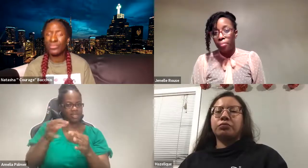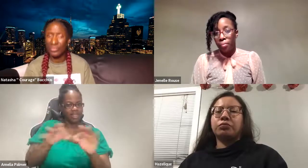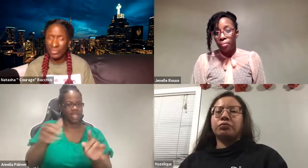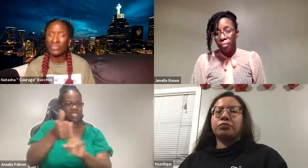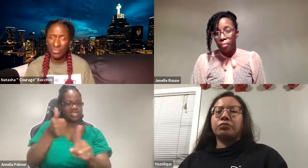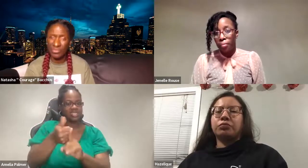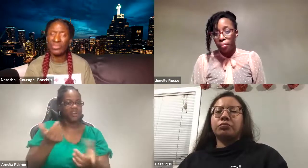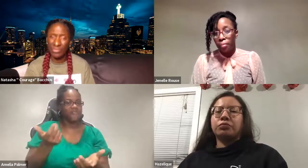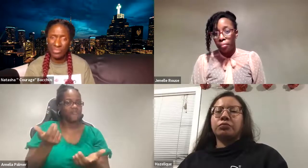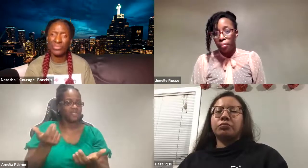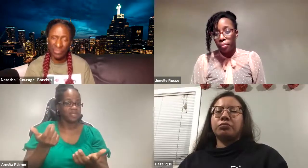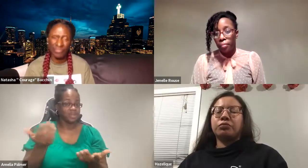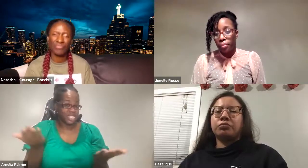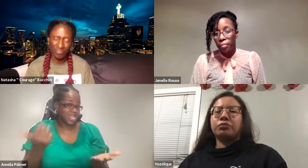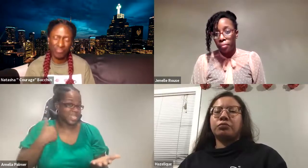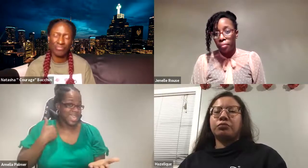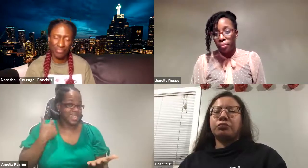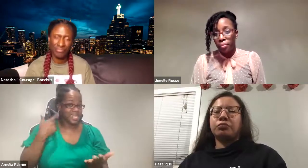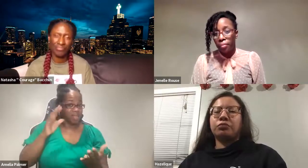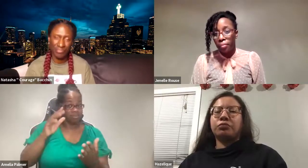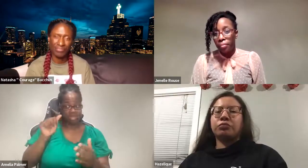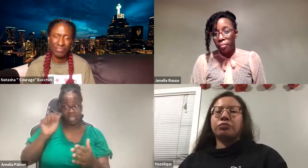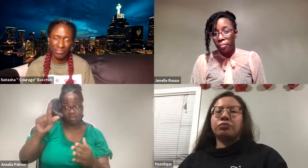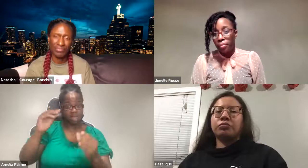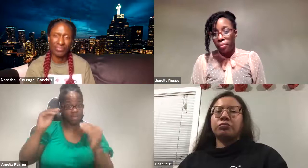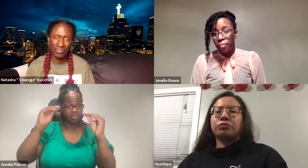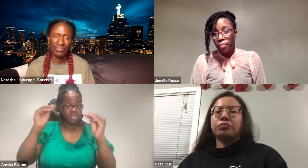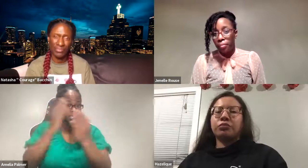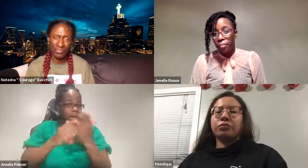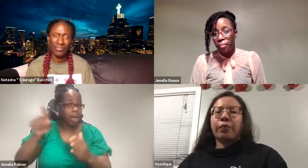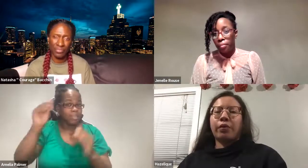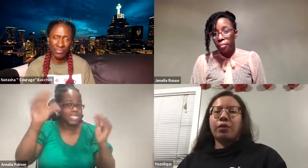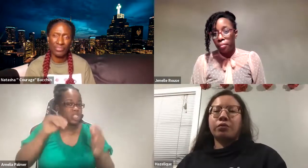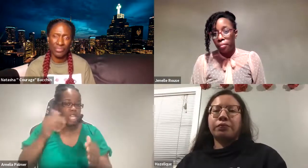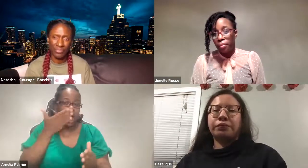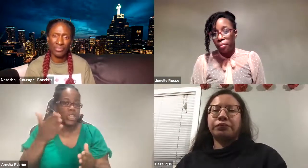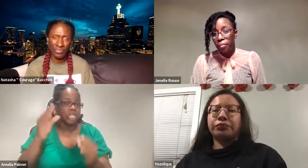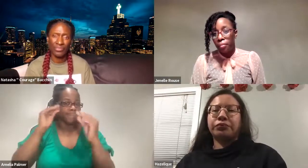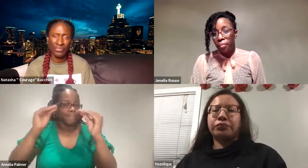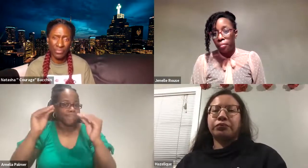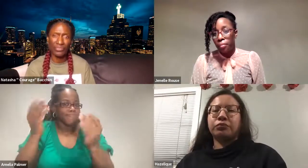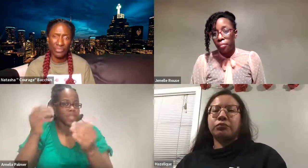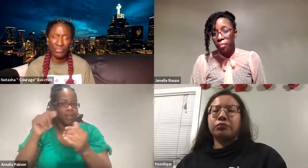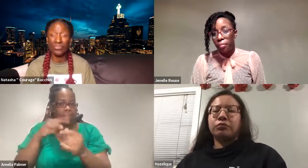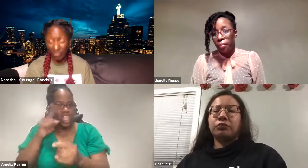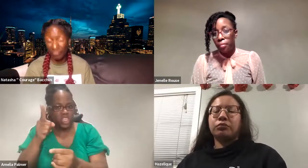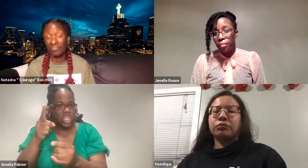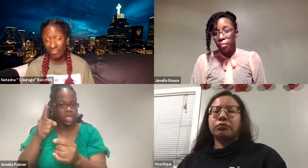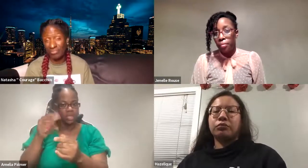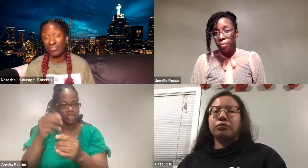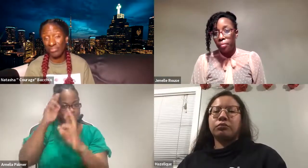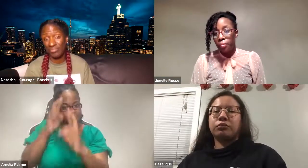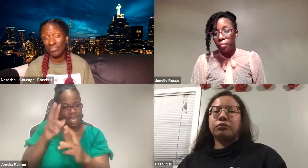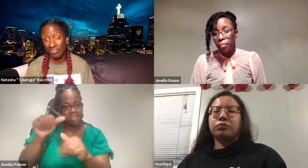mind. teachers and students both have to keep an open mind and sometimes we have some asl teachers